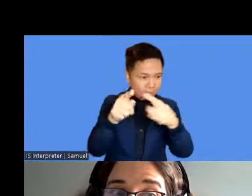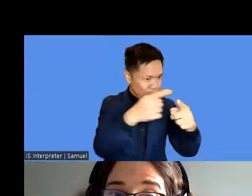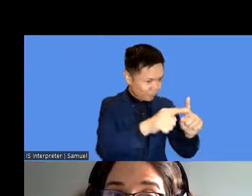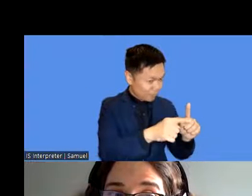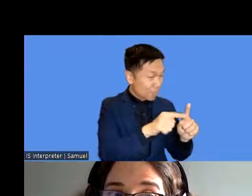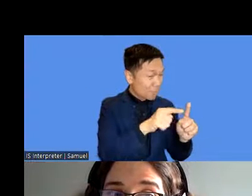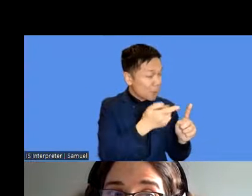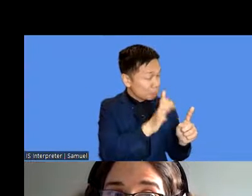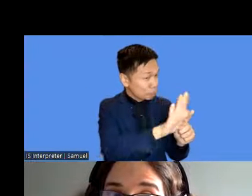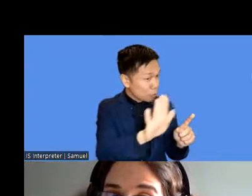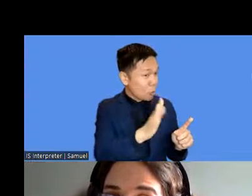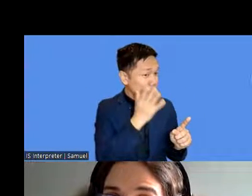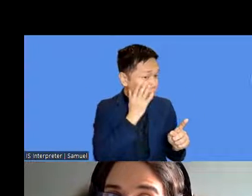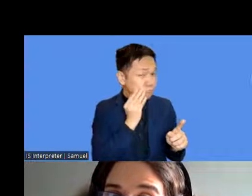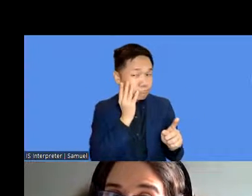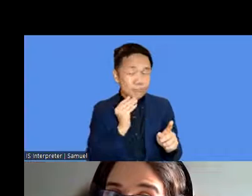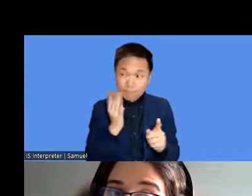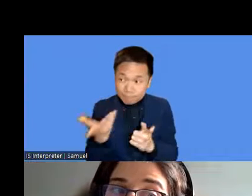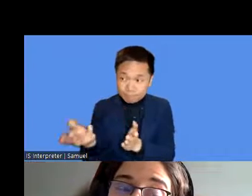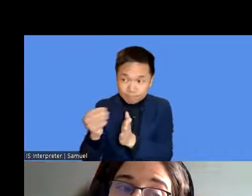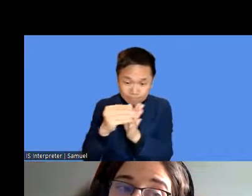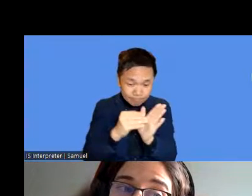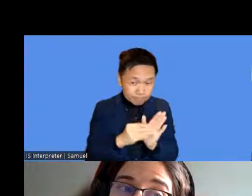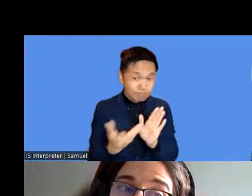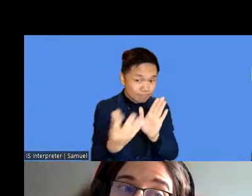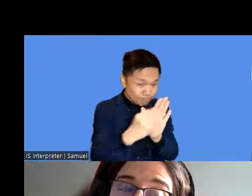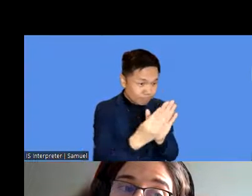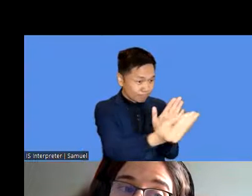We analyzed 23 case studies in total.